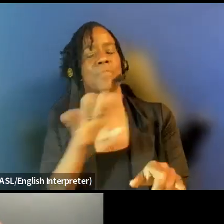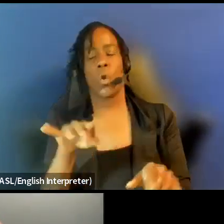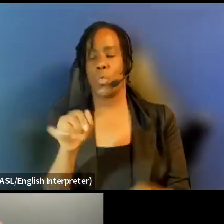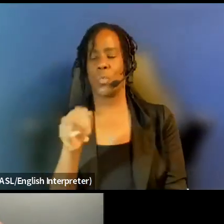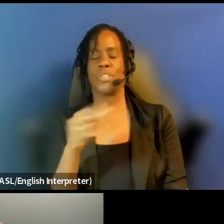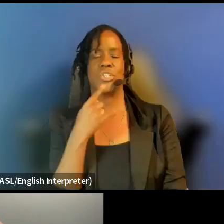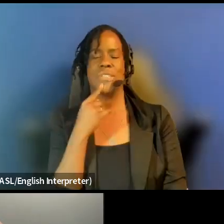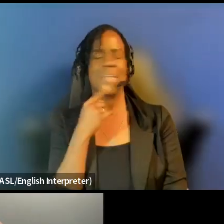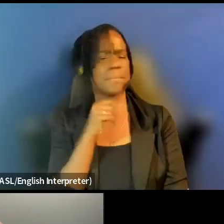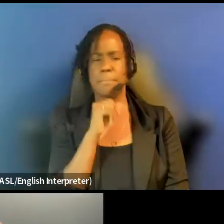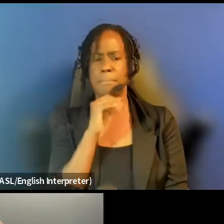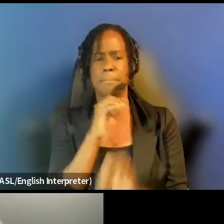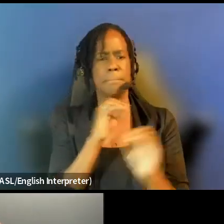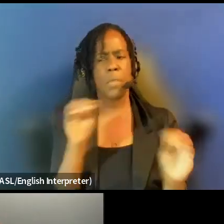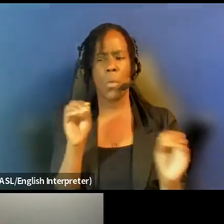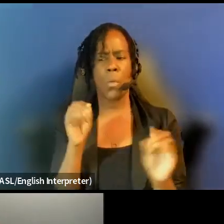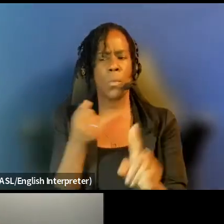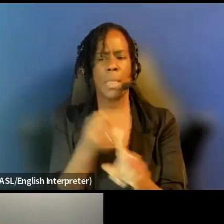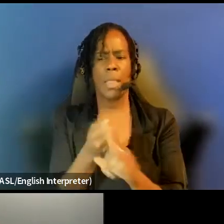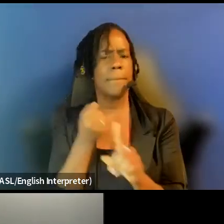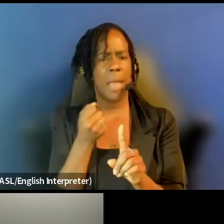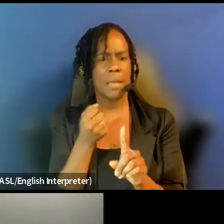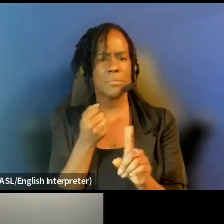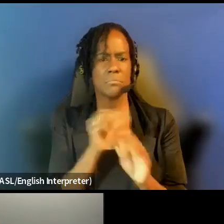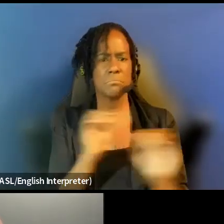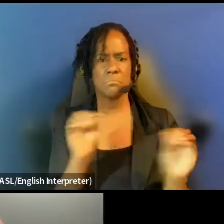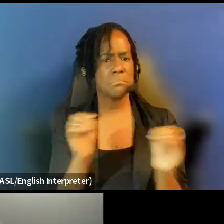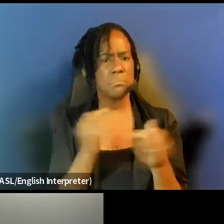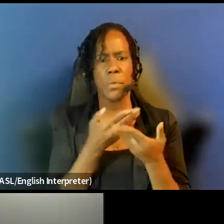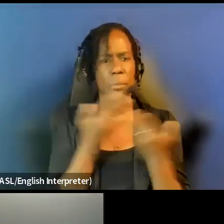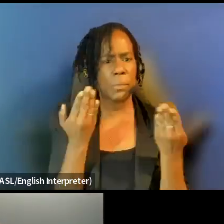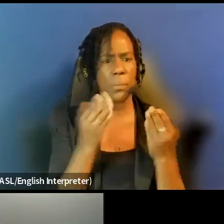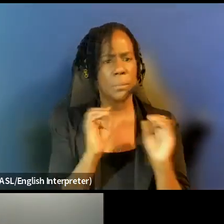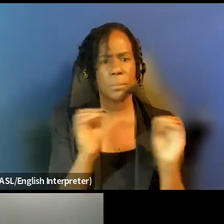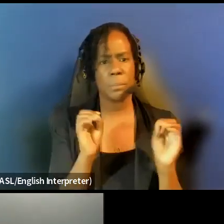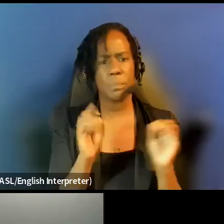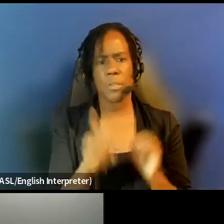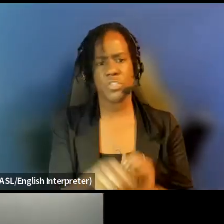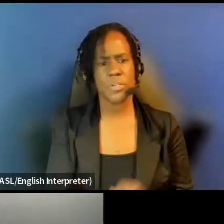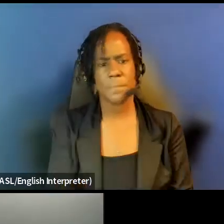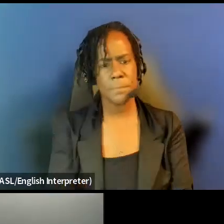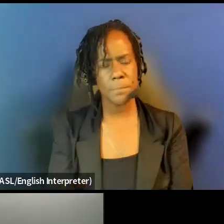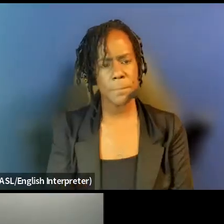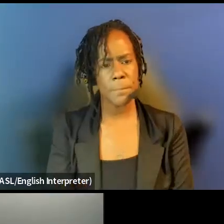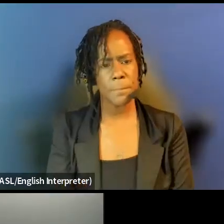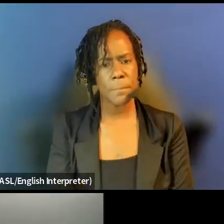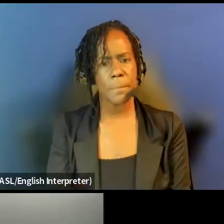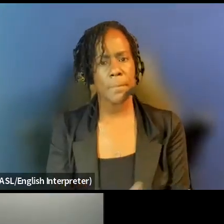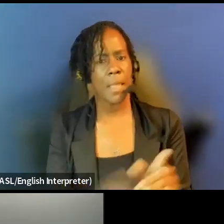impact the waiver in the waiver slots that are coming down the